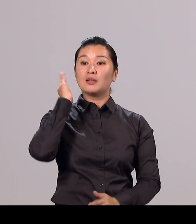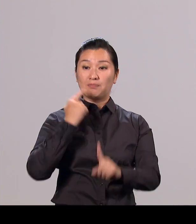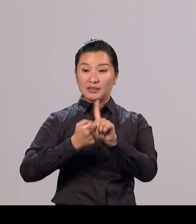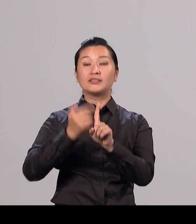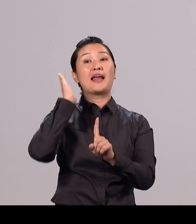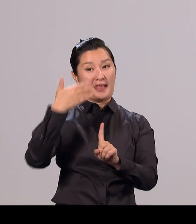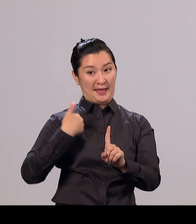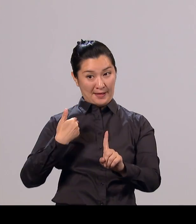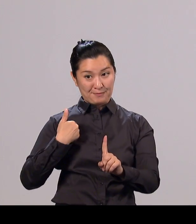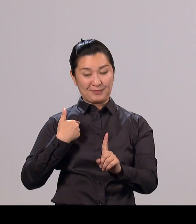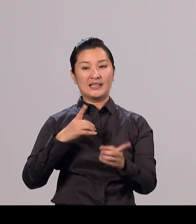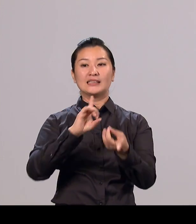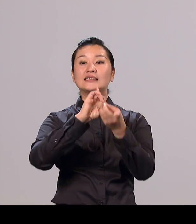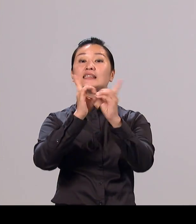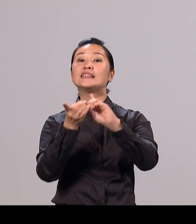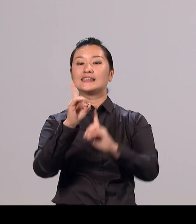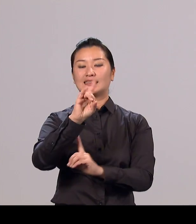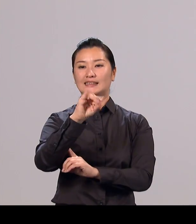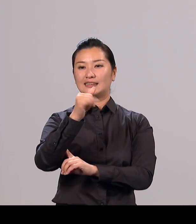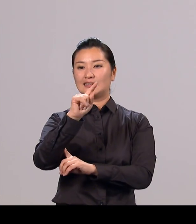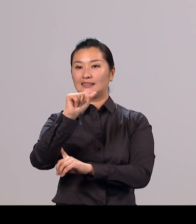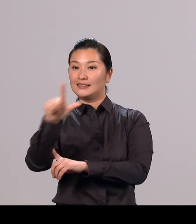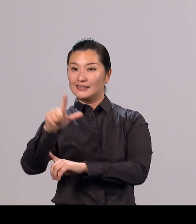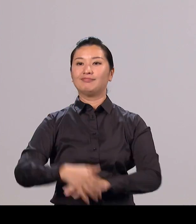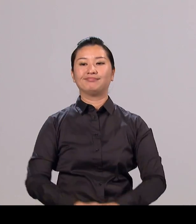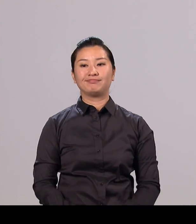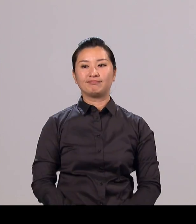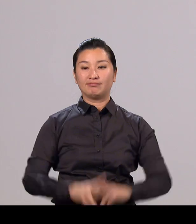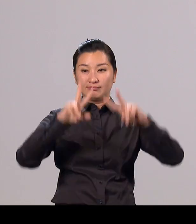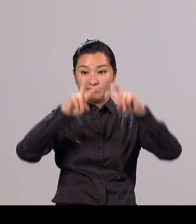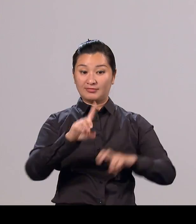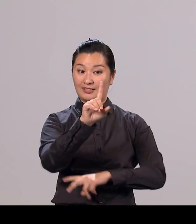Figuring out who is buying what, who is interested in which item,